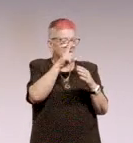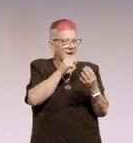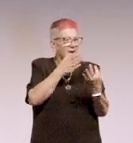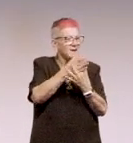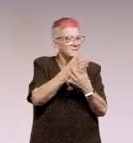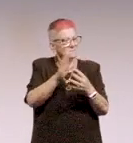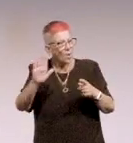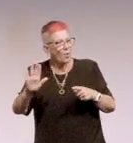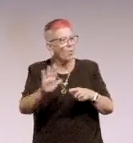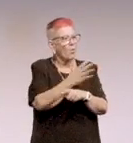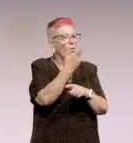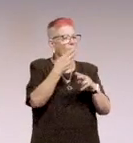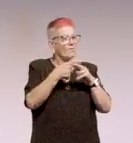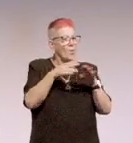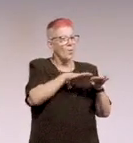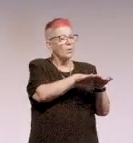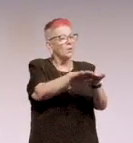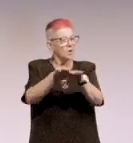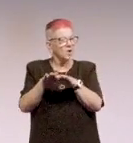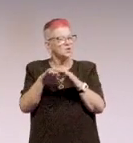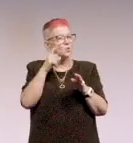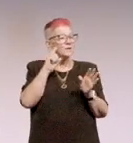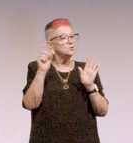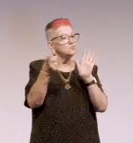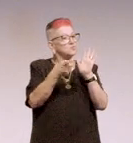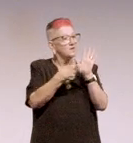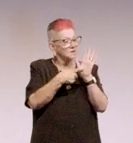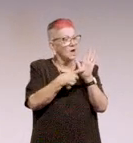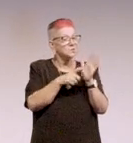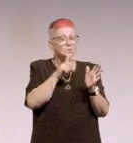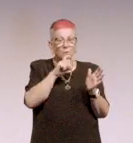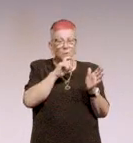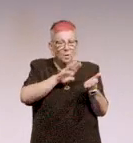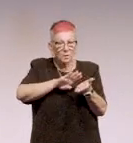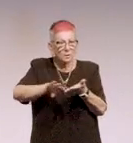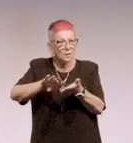make it accessible. We have recognised these exclusions, let's see how we can